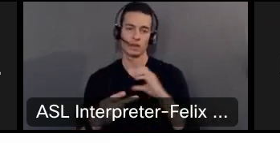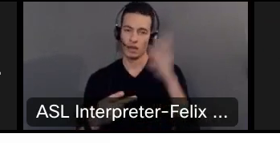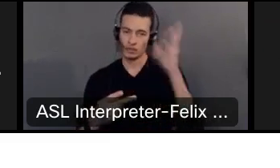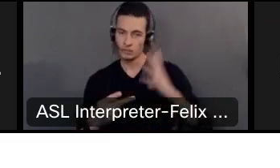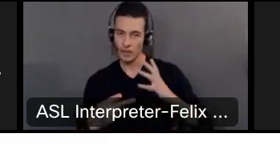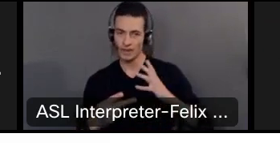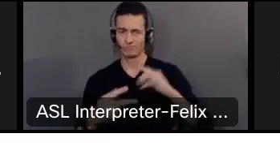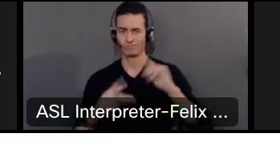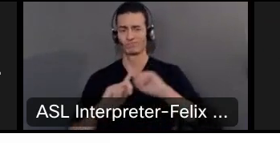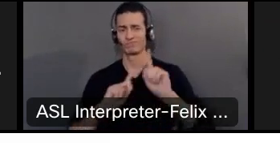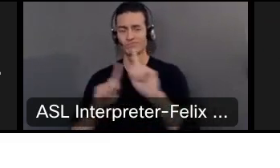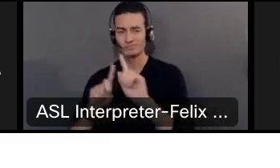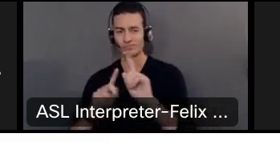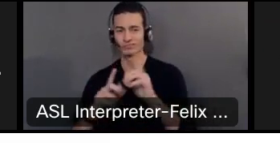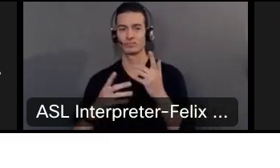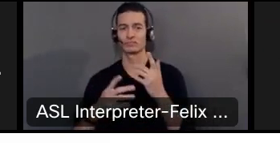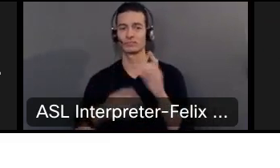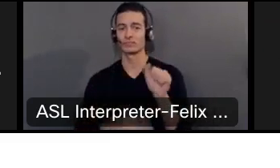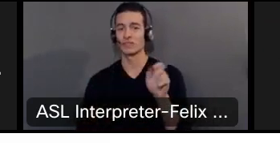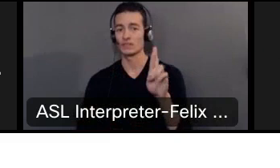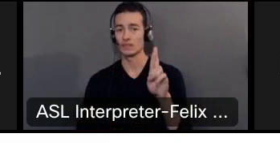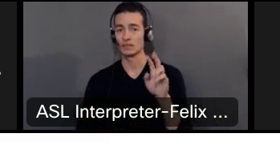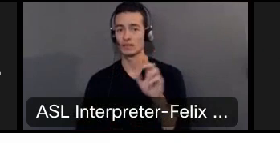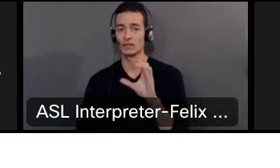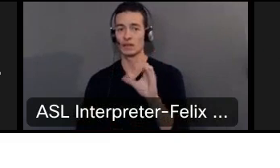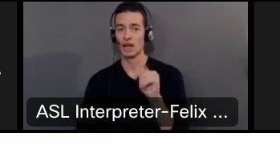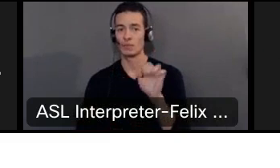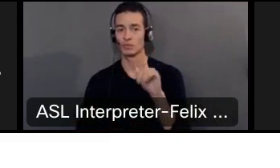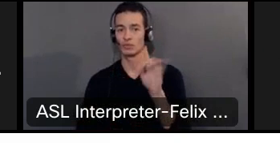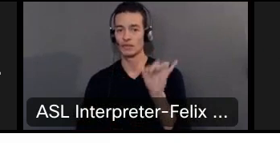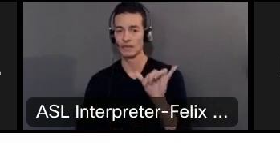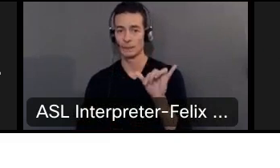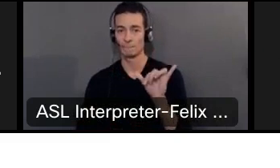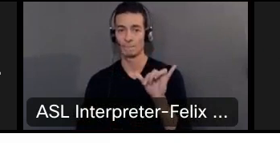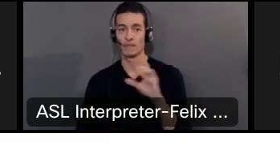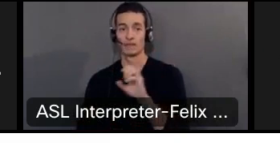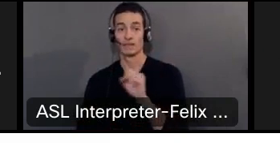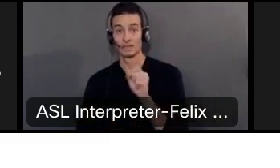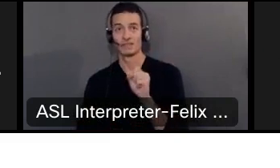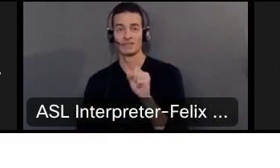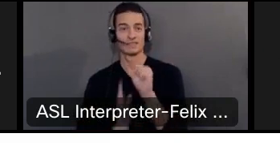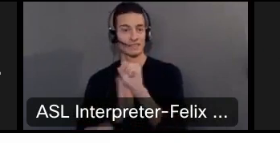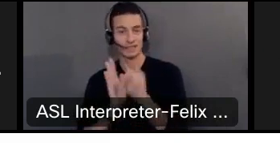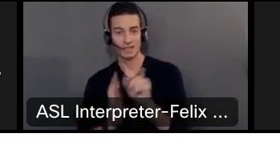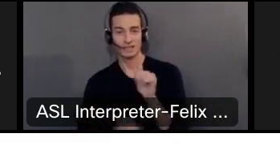Richard Donovan, Senator Leroy comrie Senator John Lou Senator James Sanders assembly member.